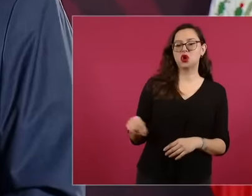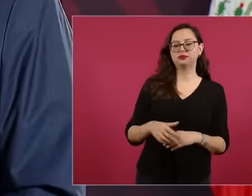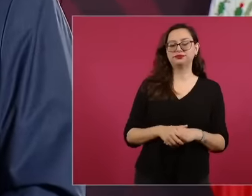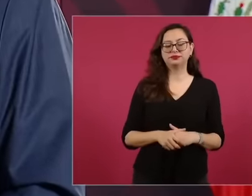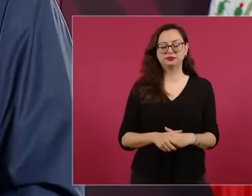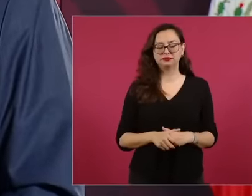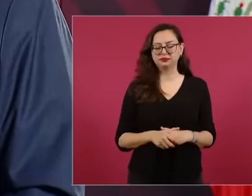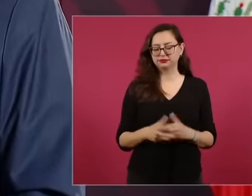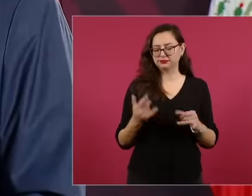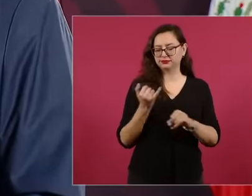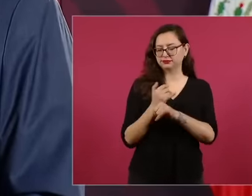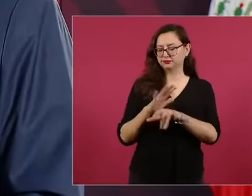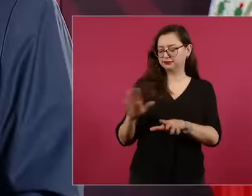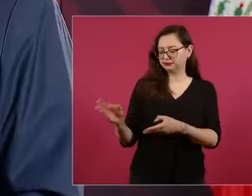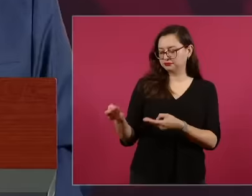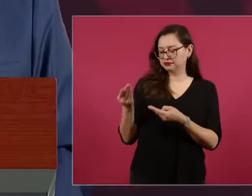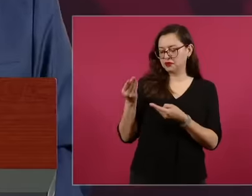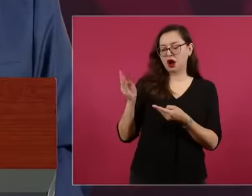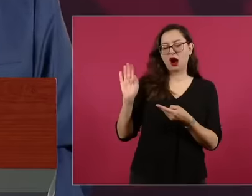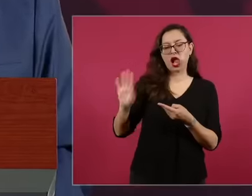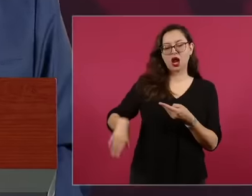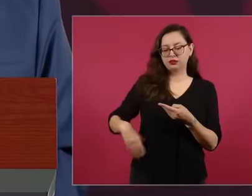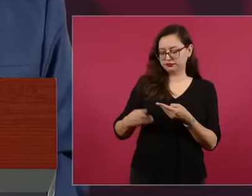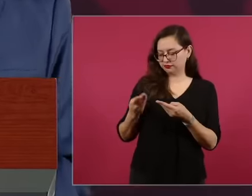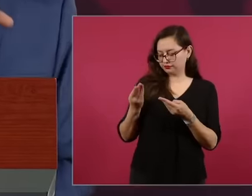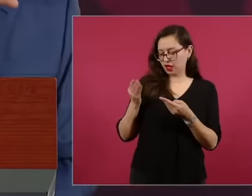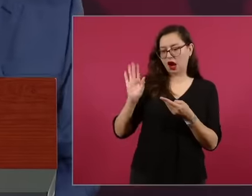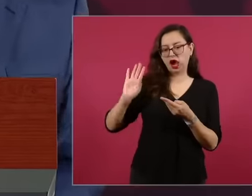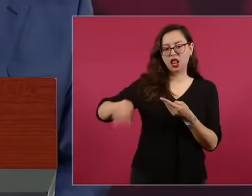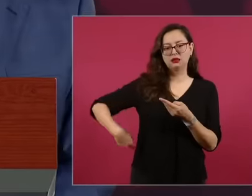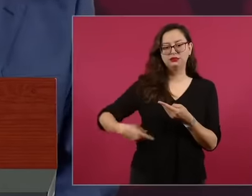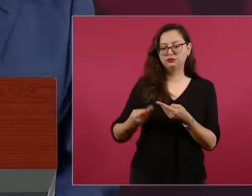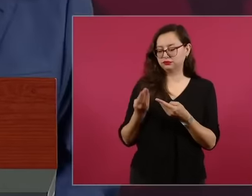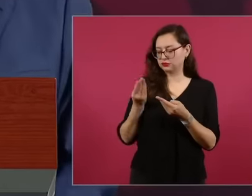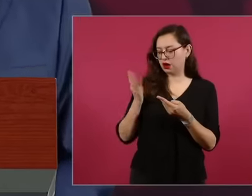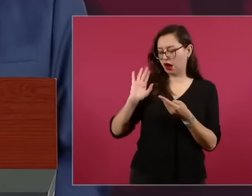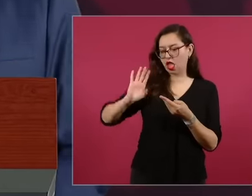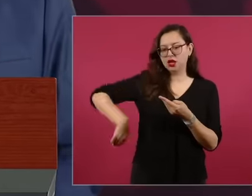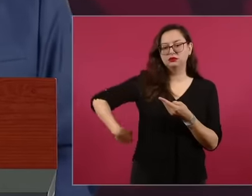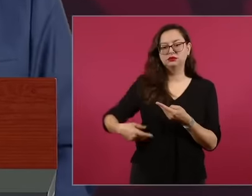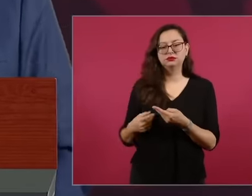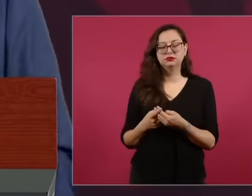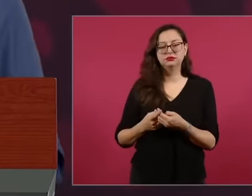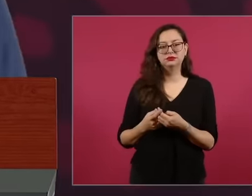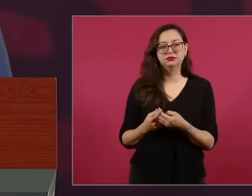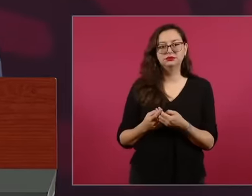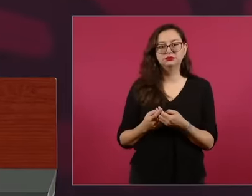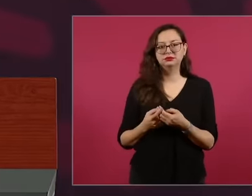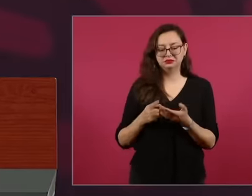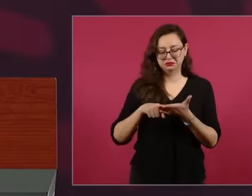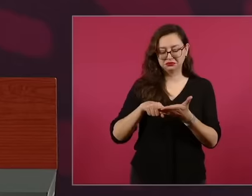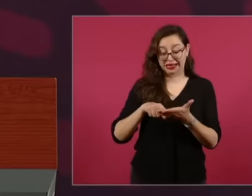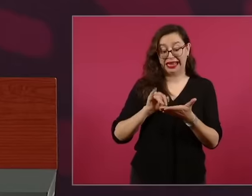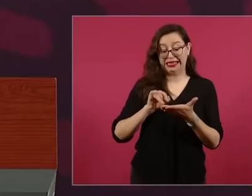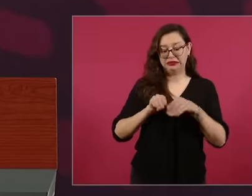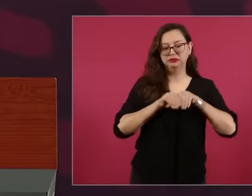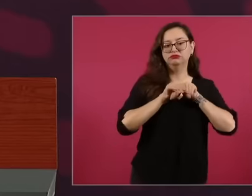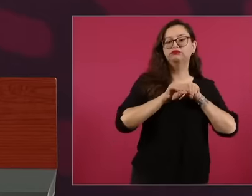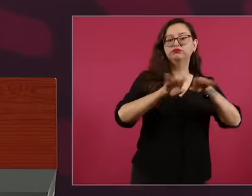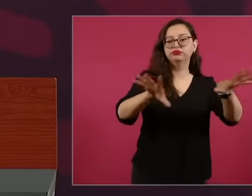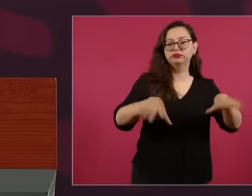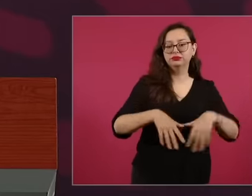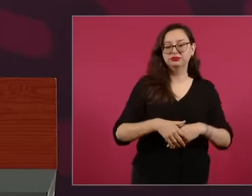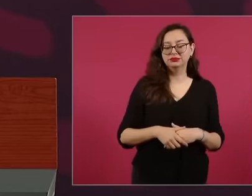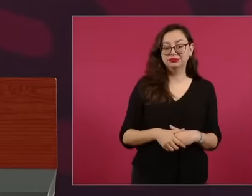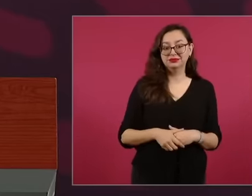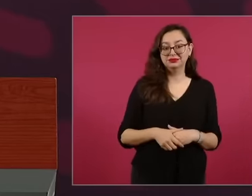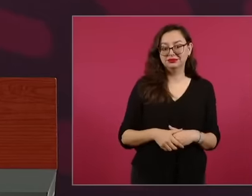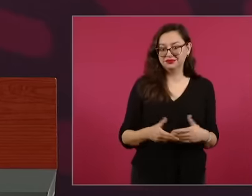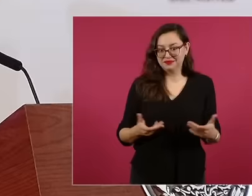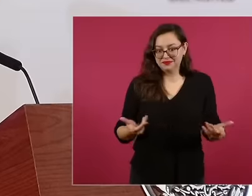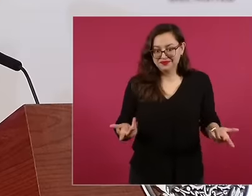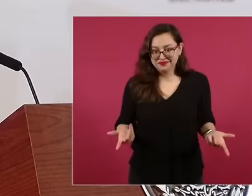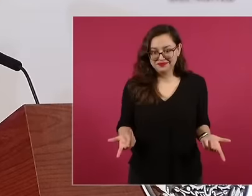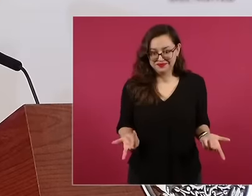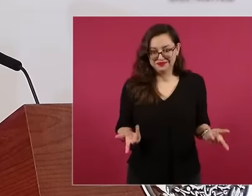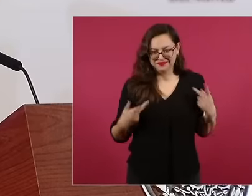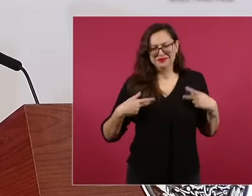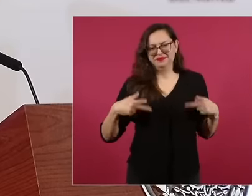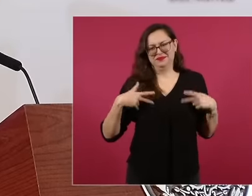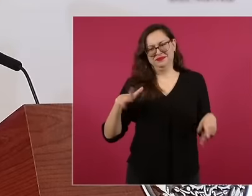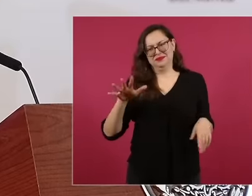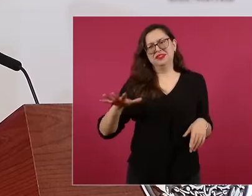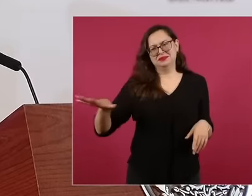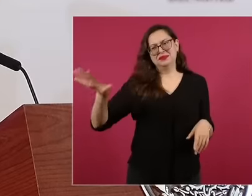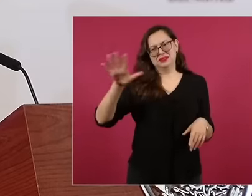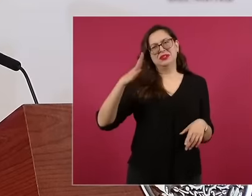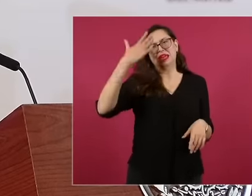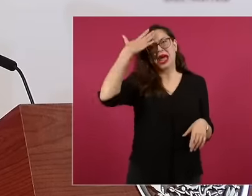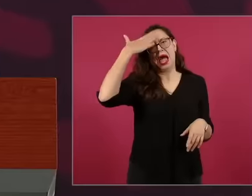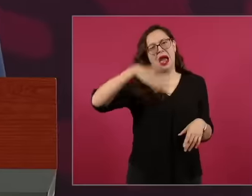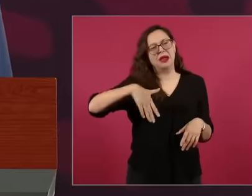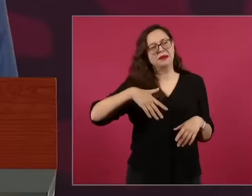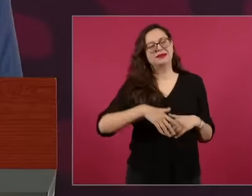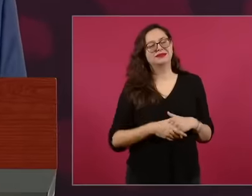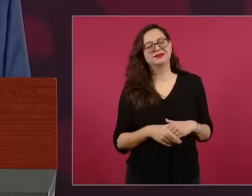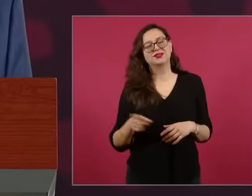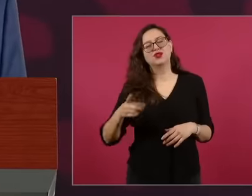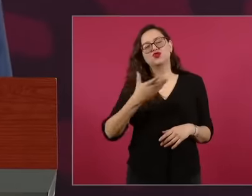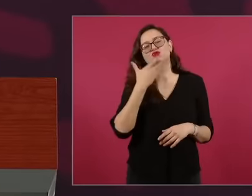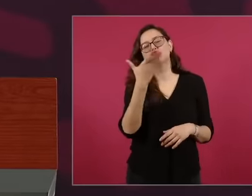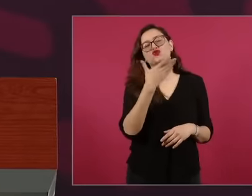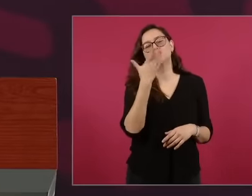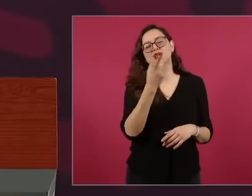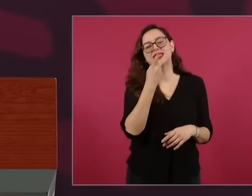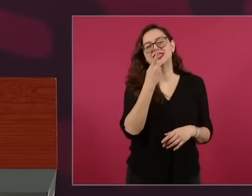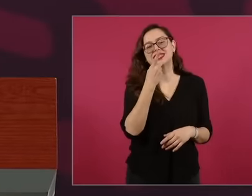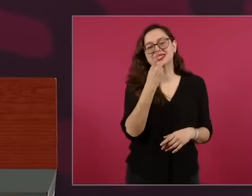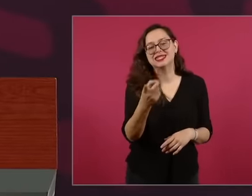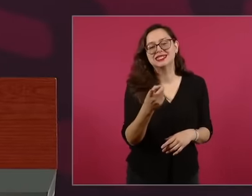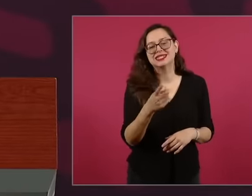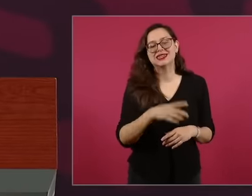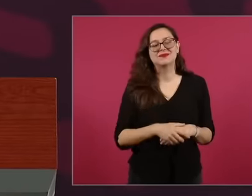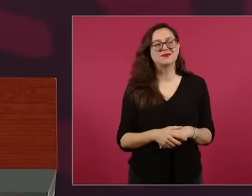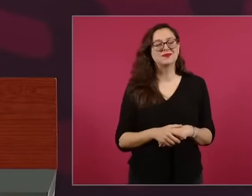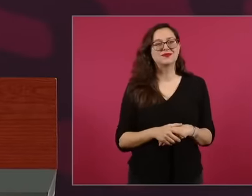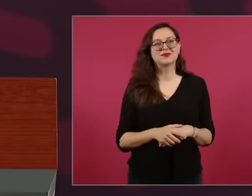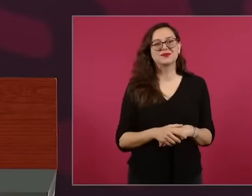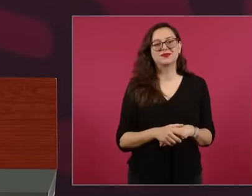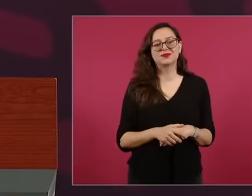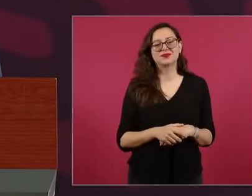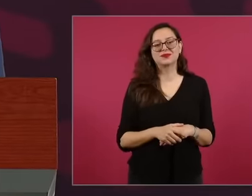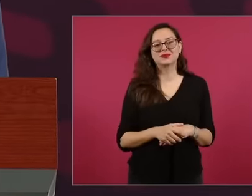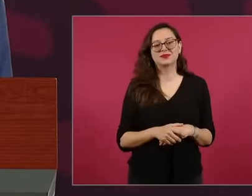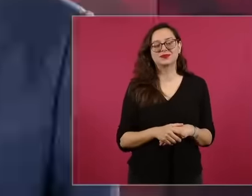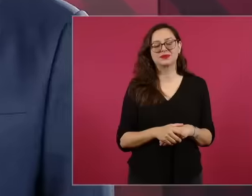what they did not inform and the people know it well there are popular expressions like saying they only make